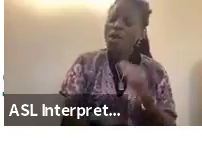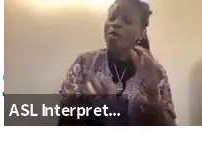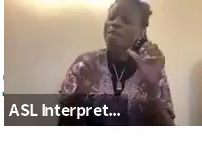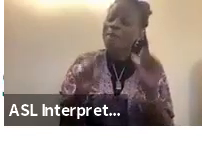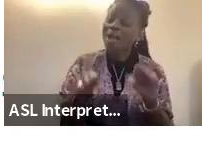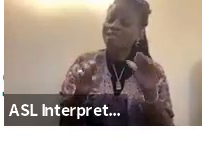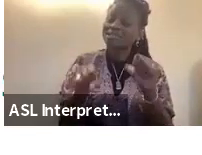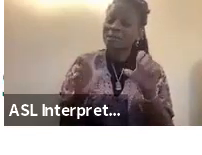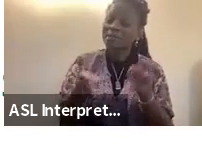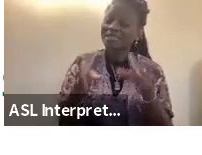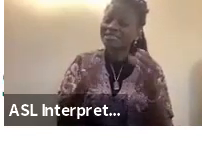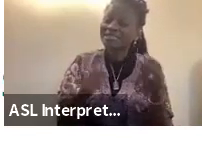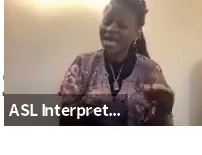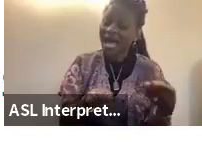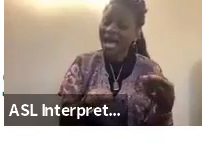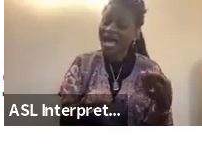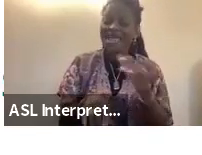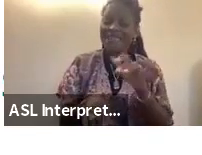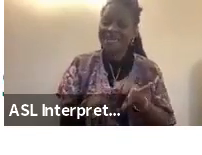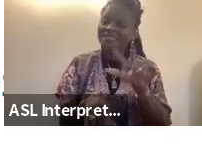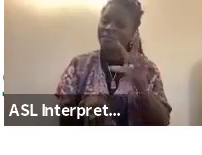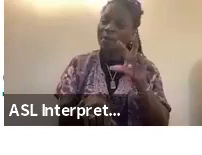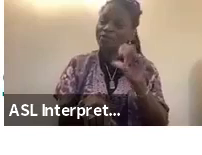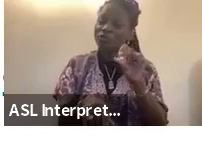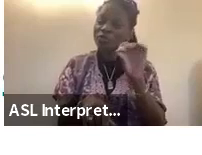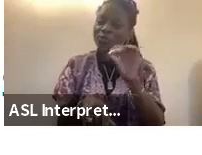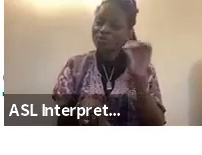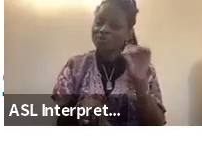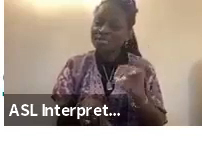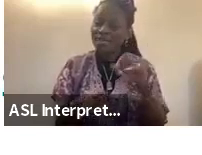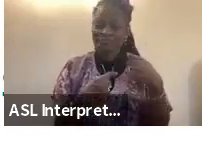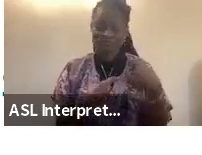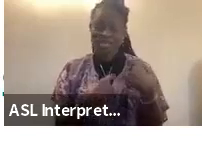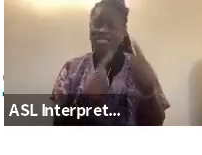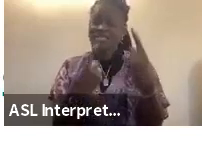residents since June, we have seen a concerning increase